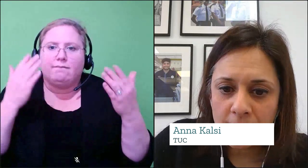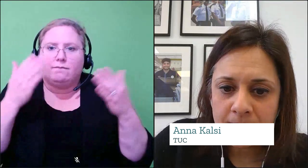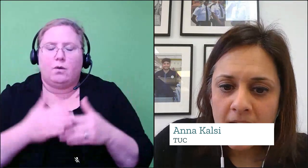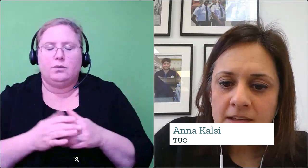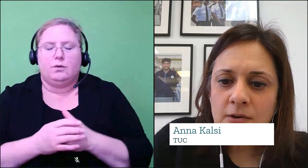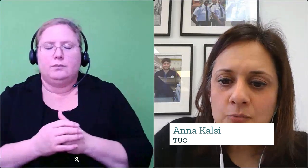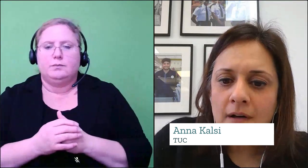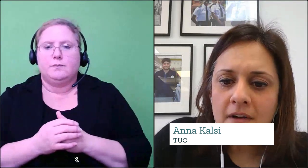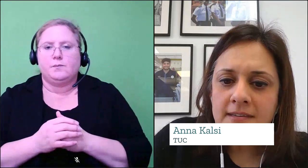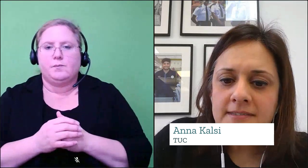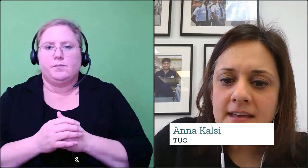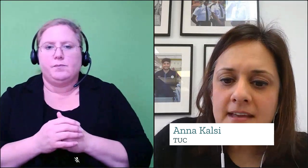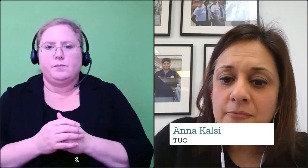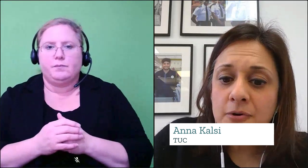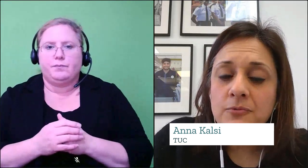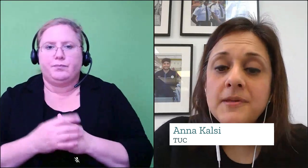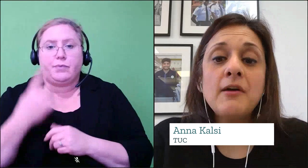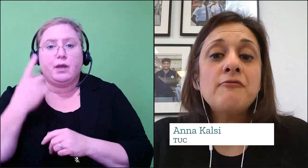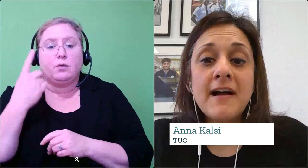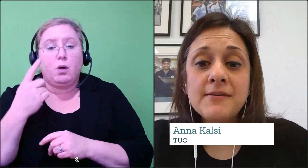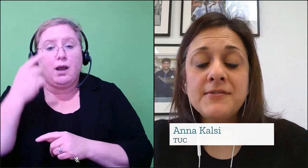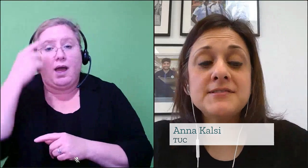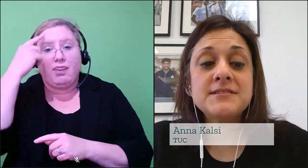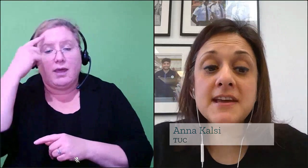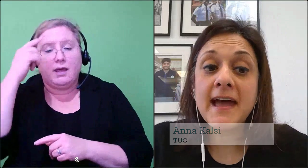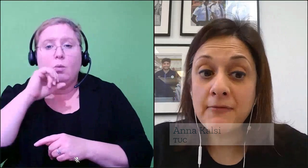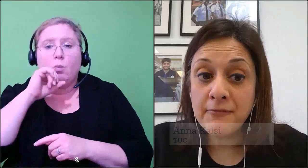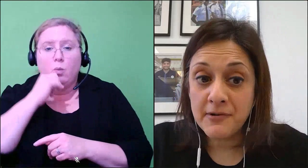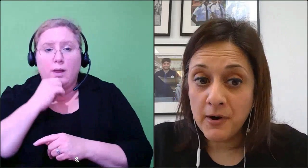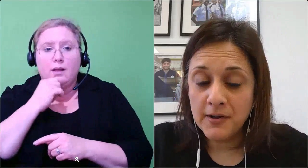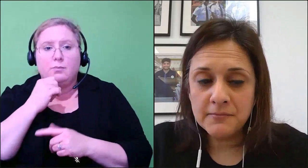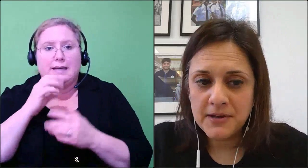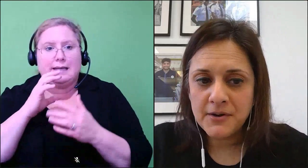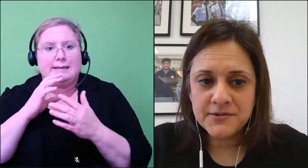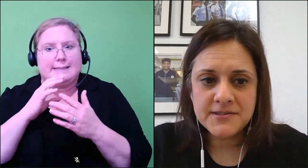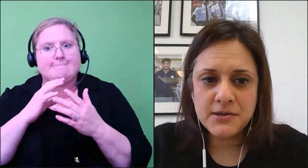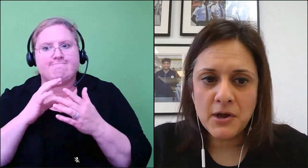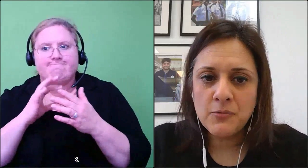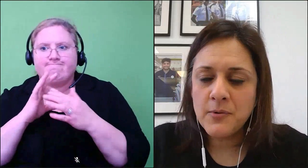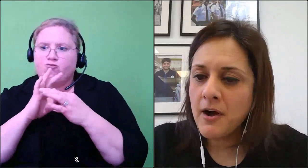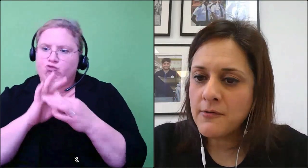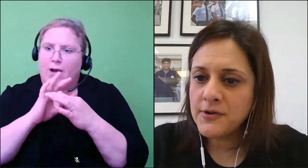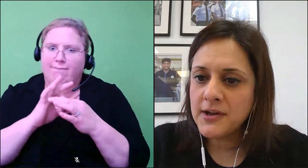So one that I think that will be relevant to everyone because, you know, we are on a